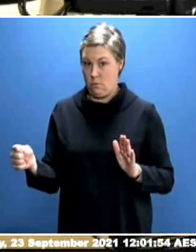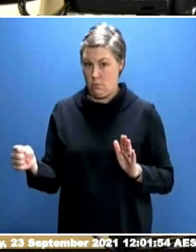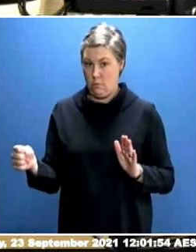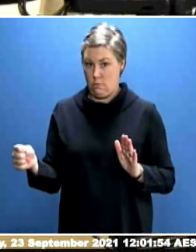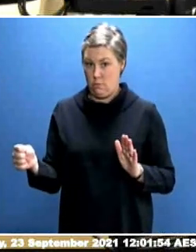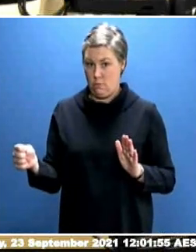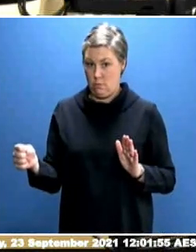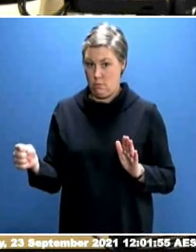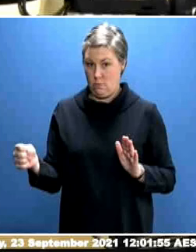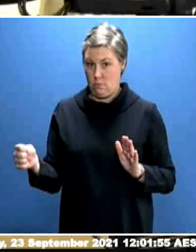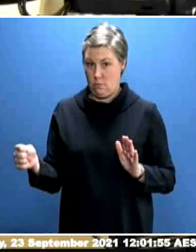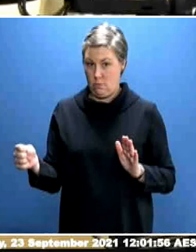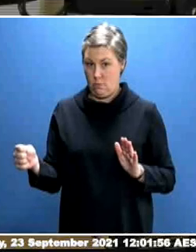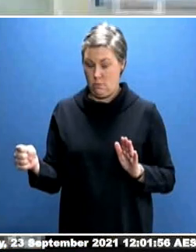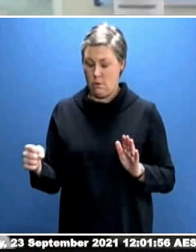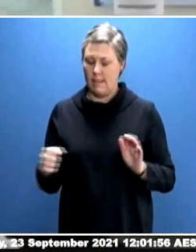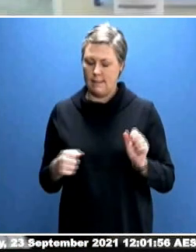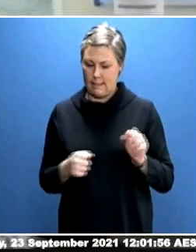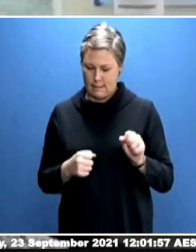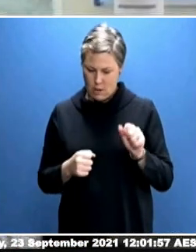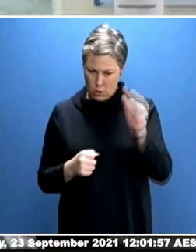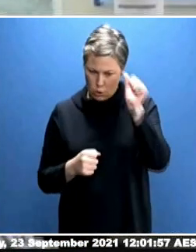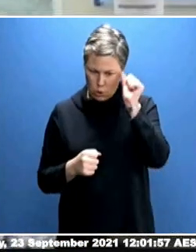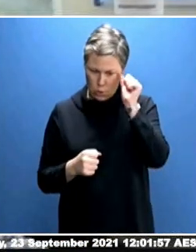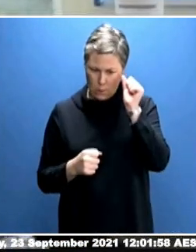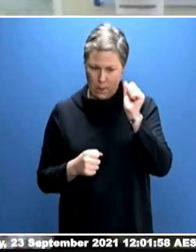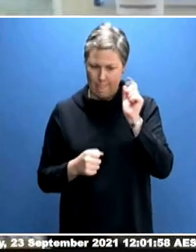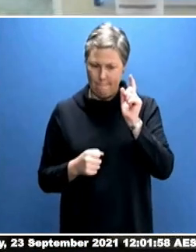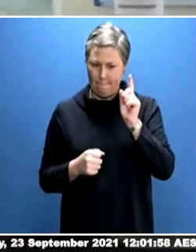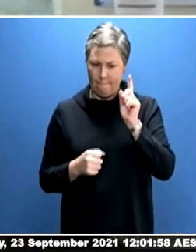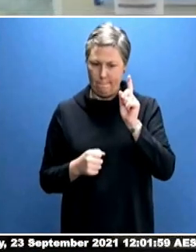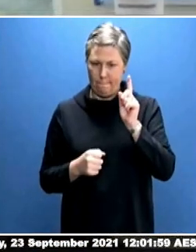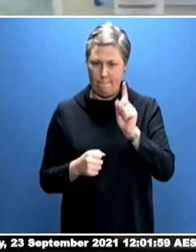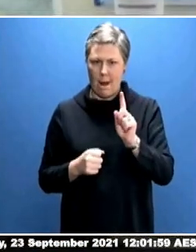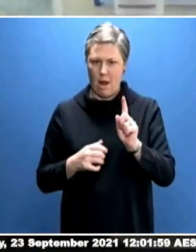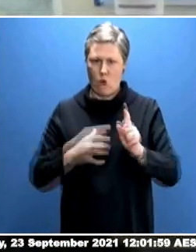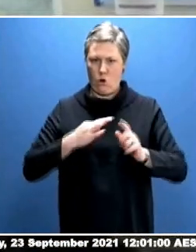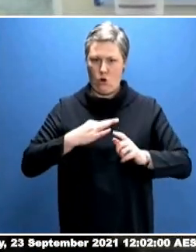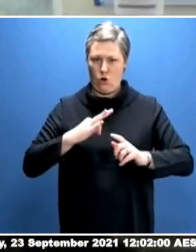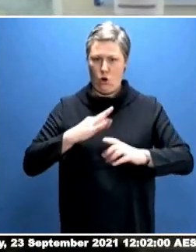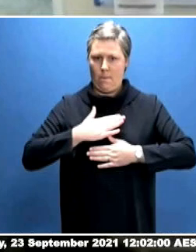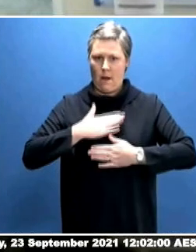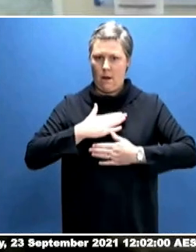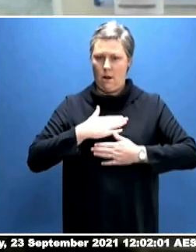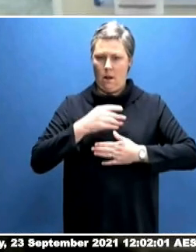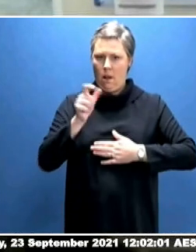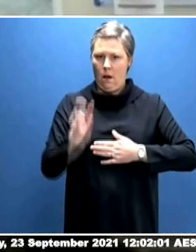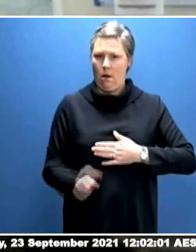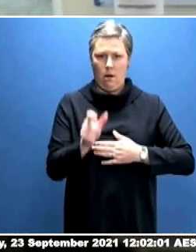That's correct, I'm aware of that, although they're not specifically known to clients. Yes, not known to clients, but you understand